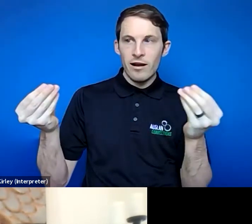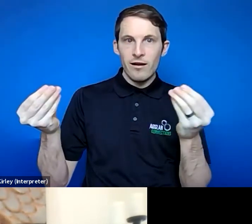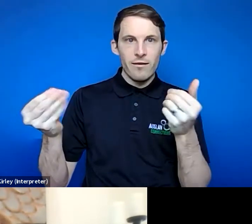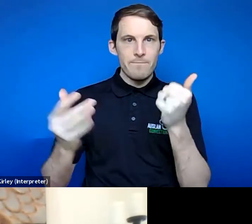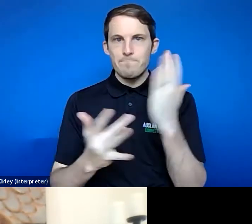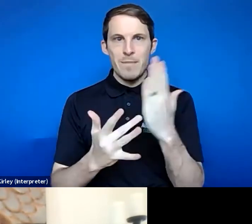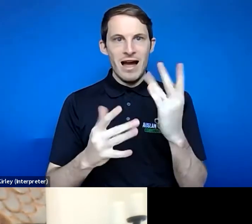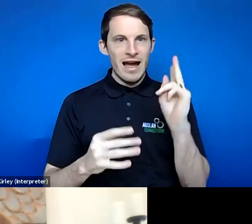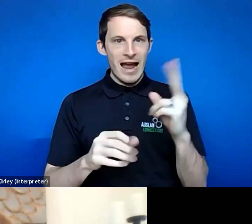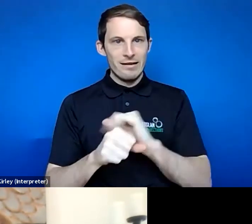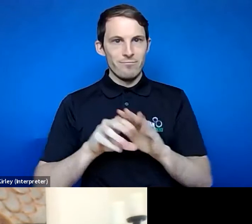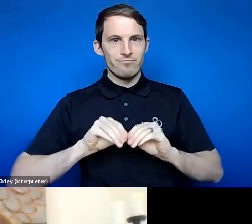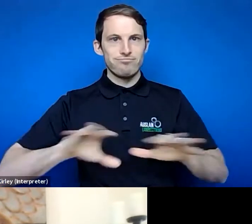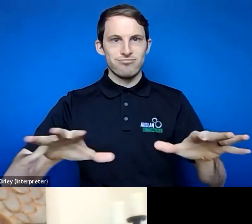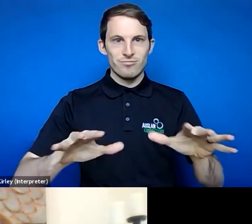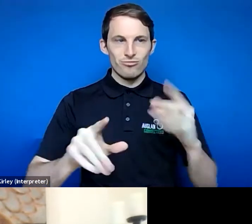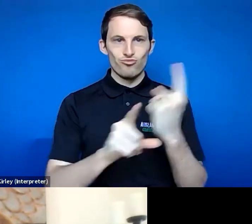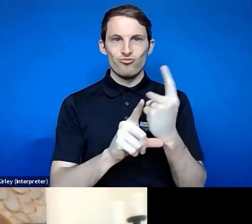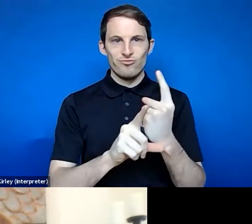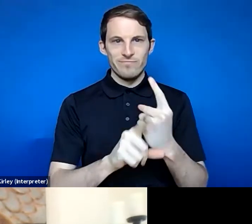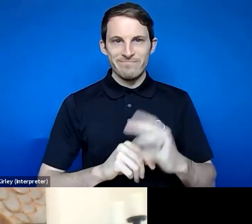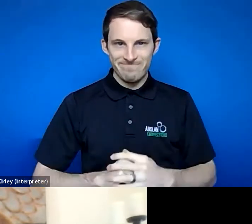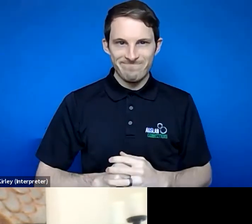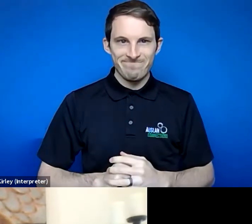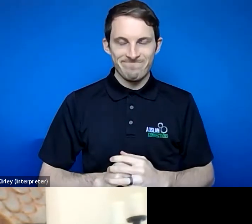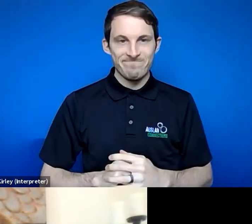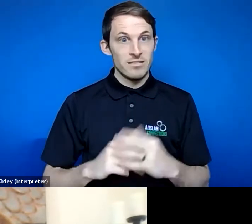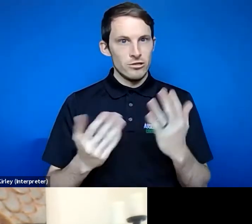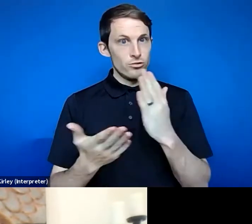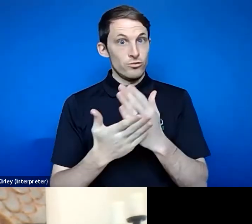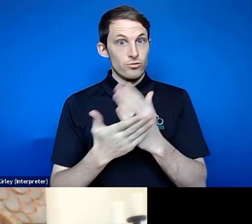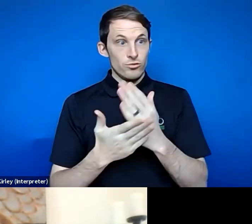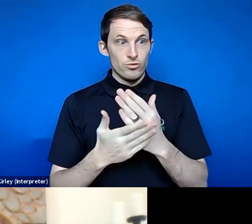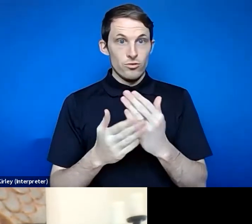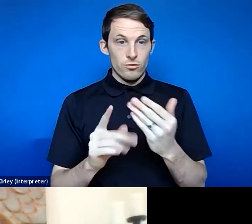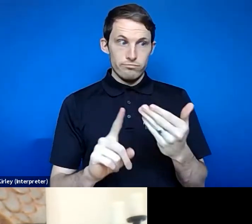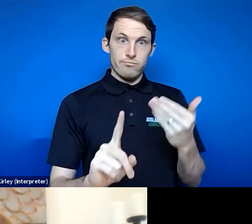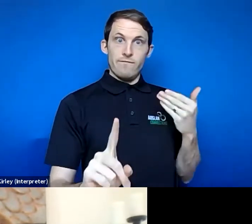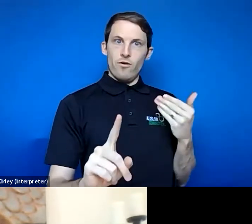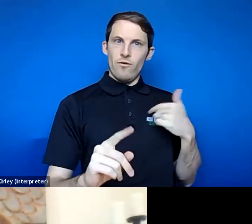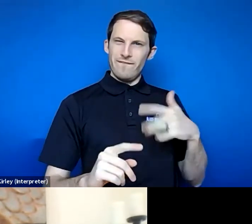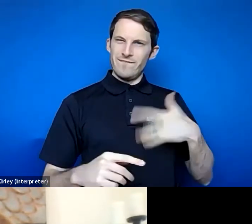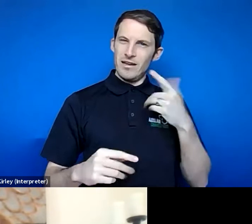took over the news. Of course, for a while it felt far away, and we were grateful, and